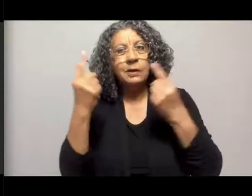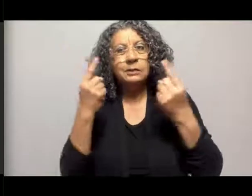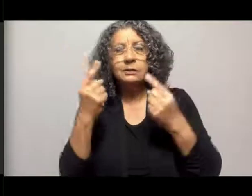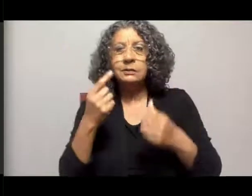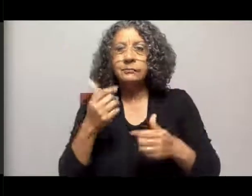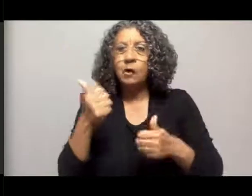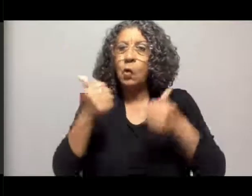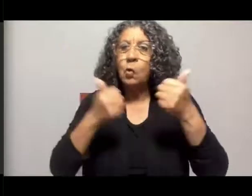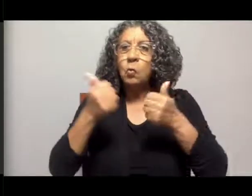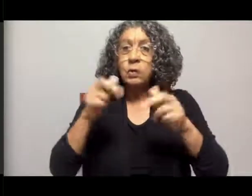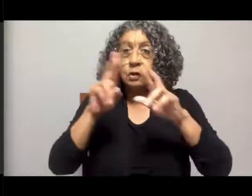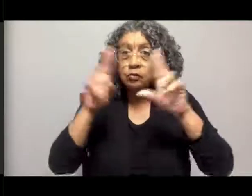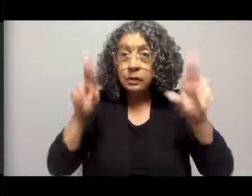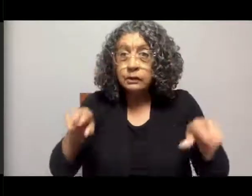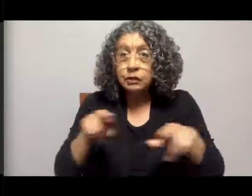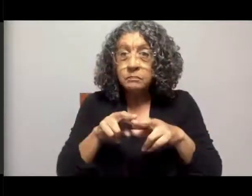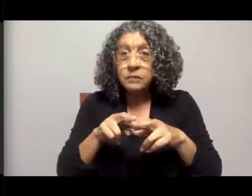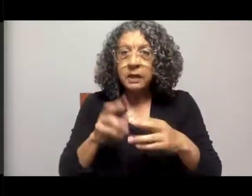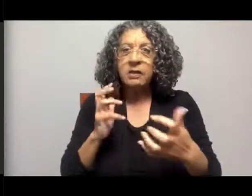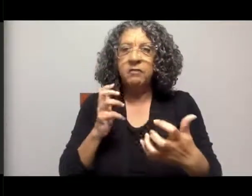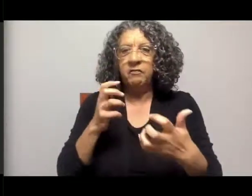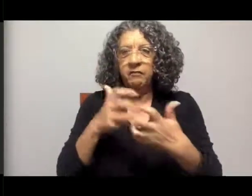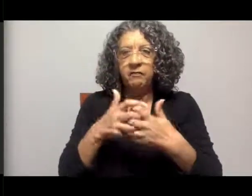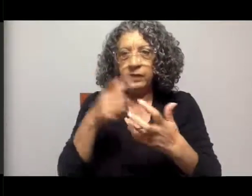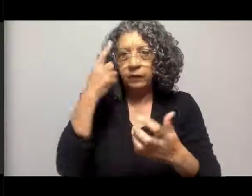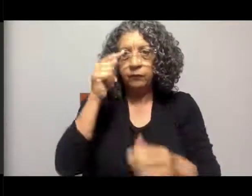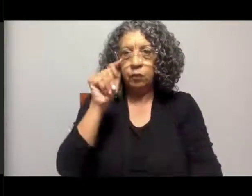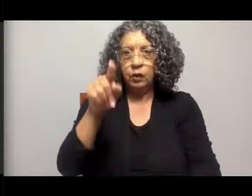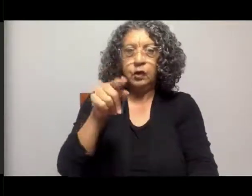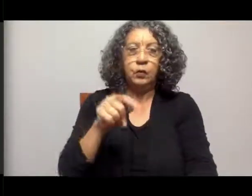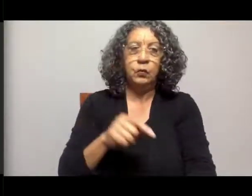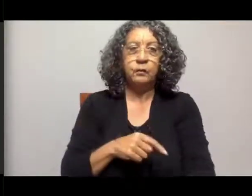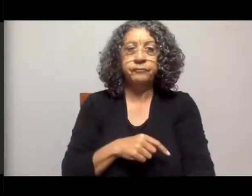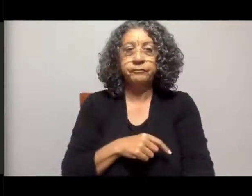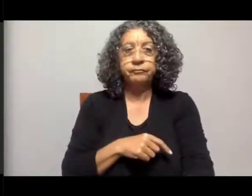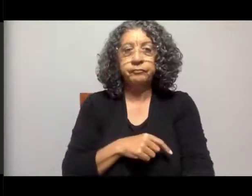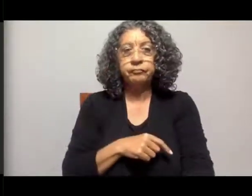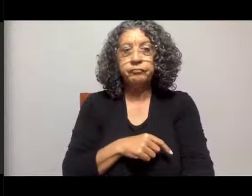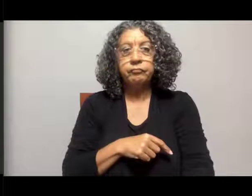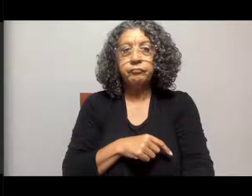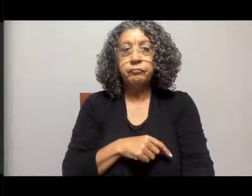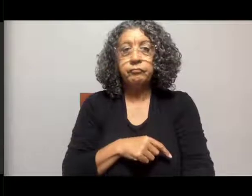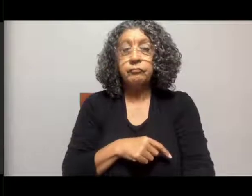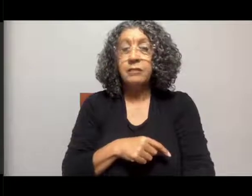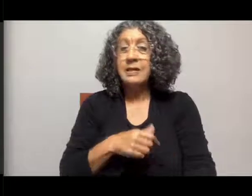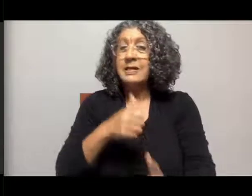but you're wondering which resume fits best for you.